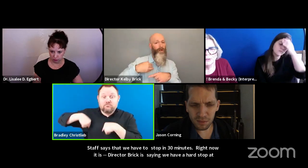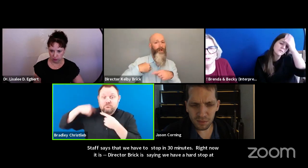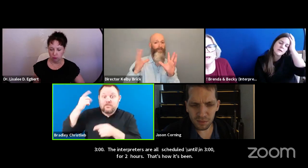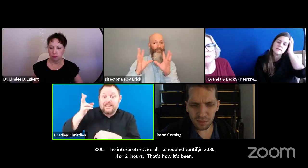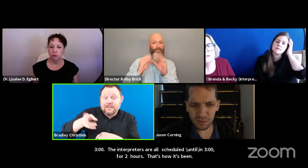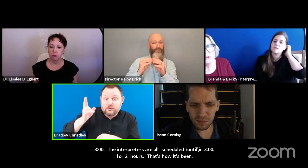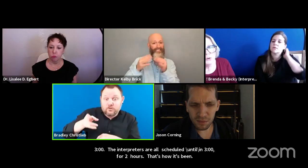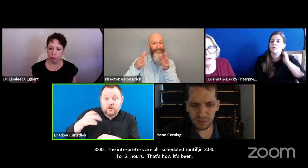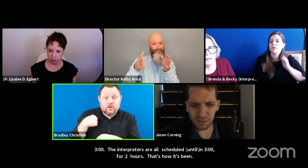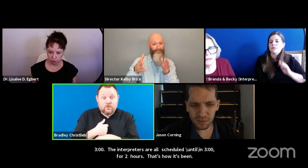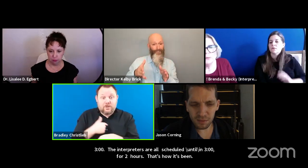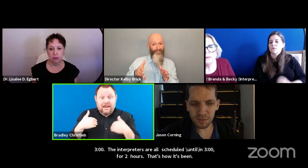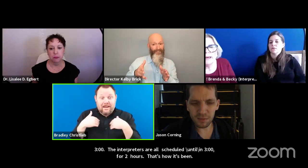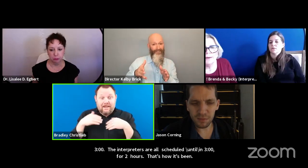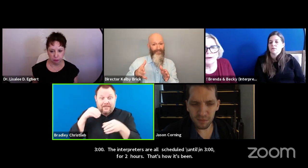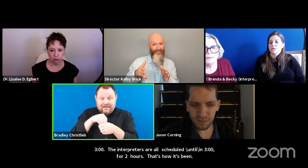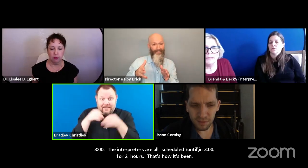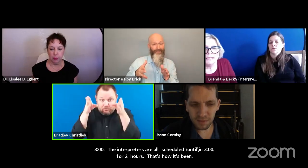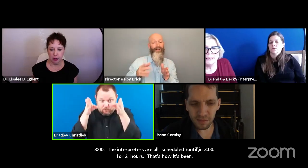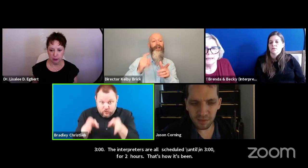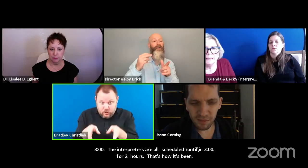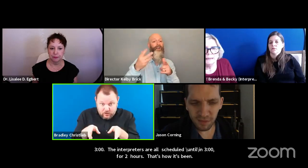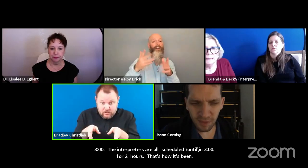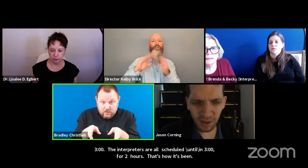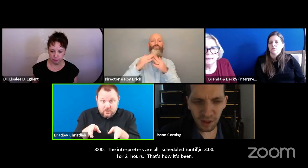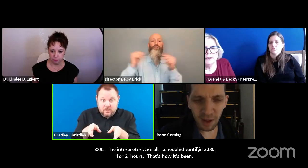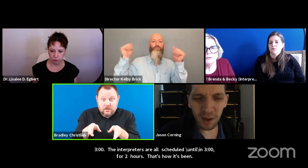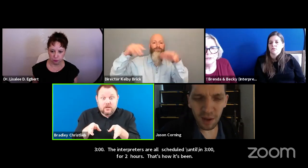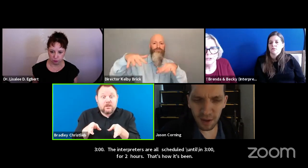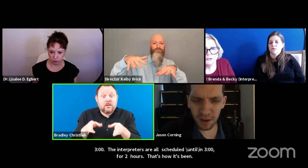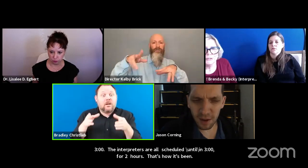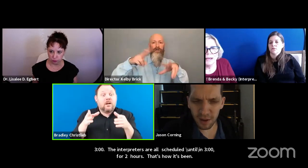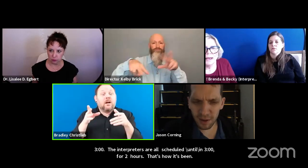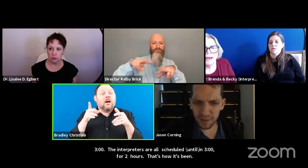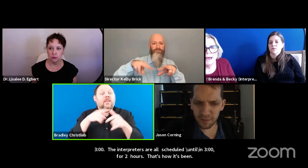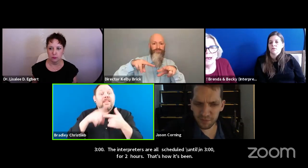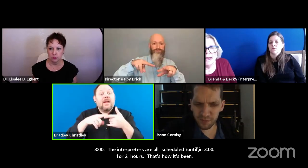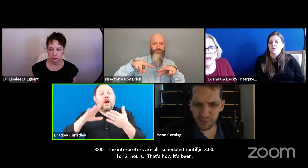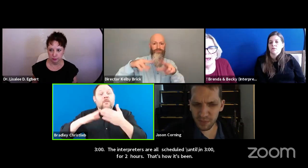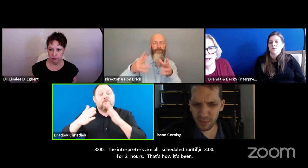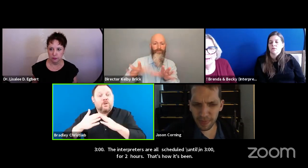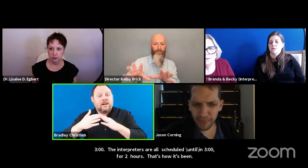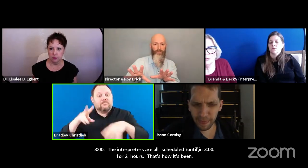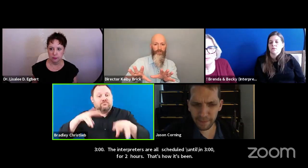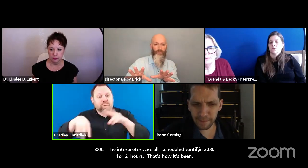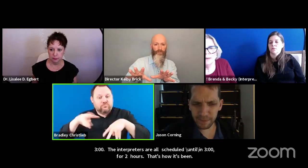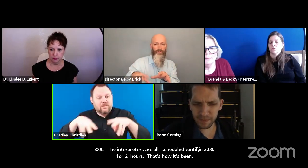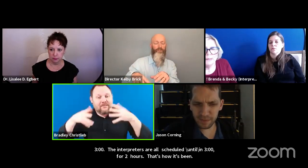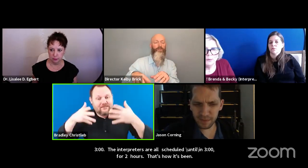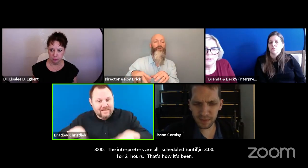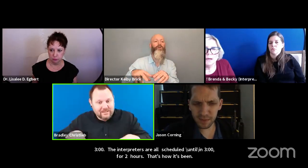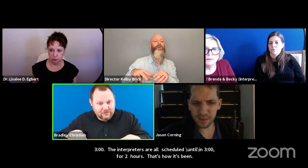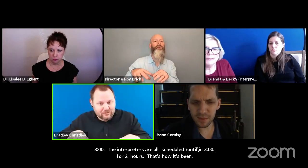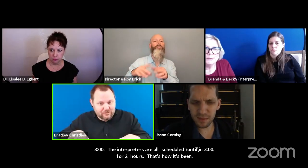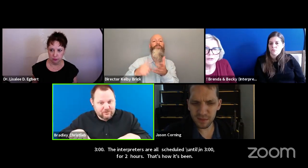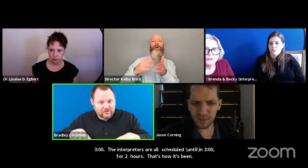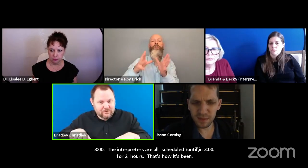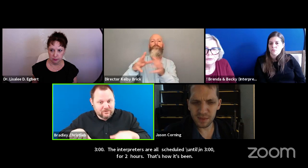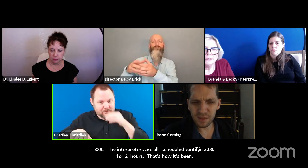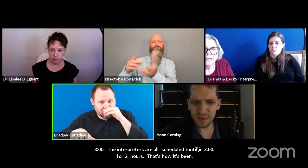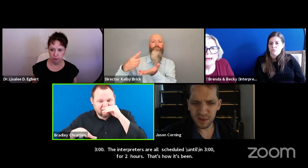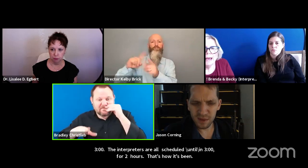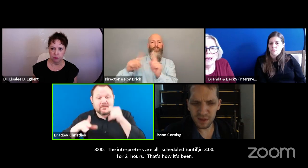The historically we would have our meeting first, and people would come and observe,